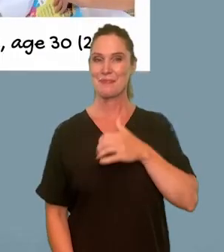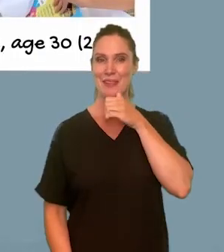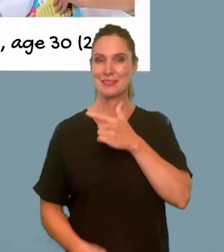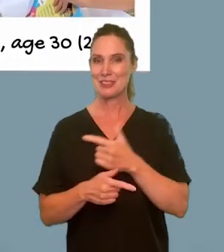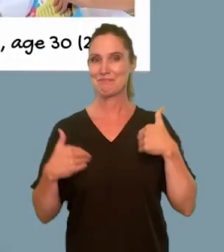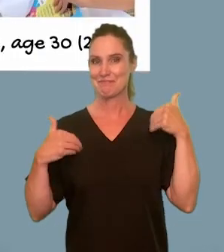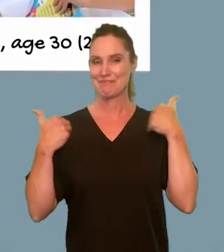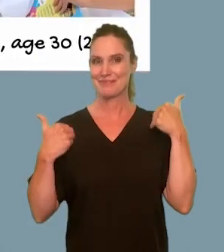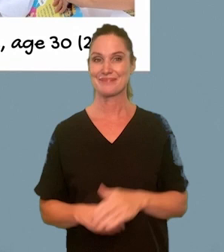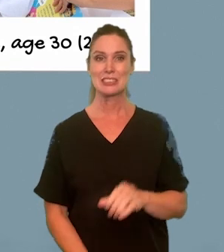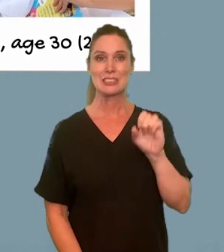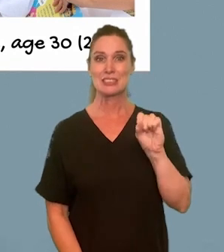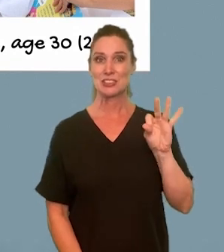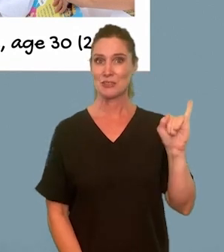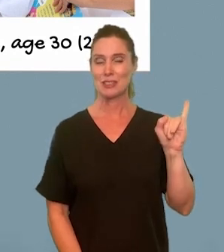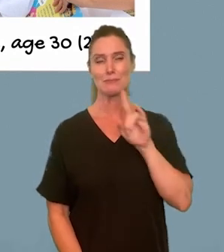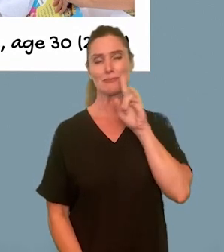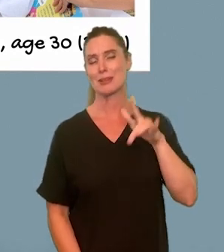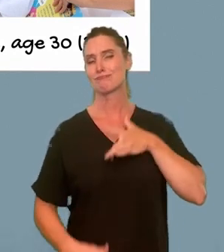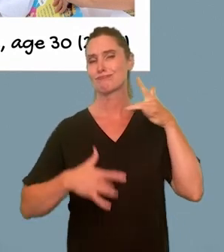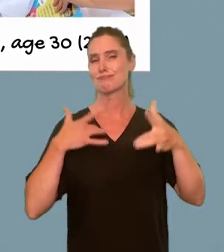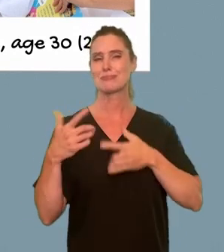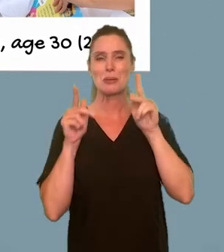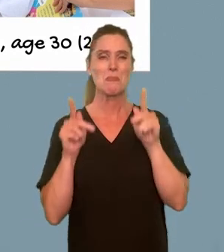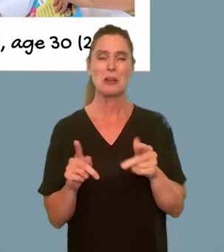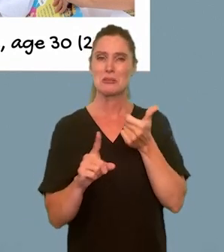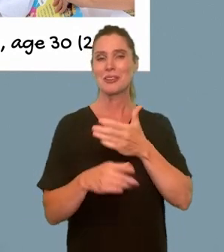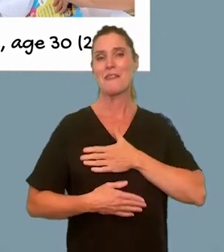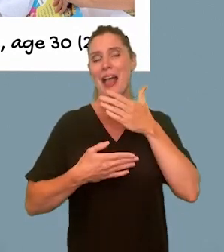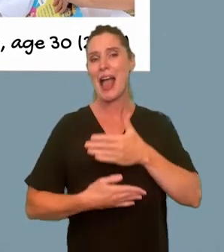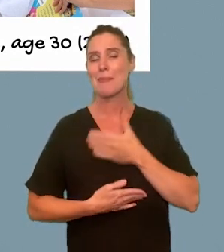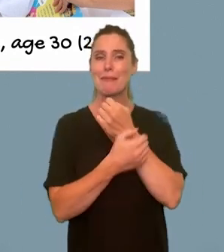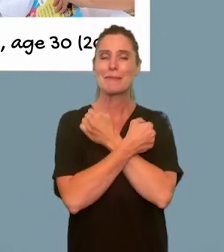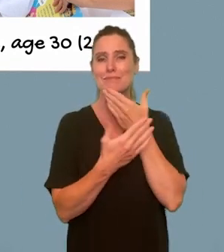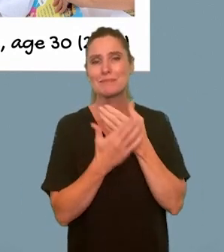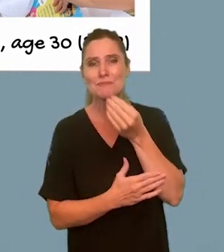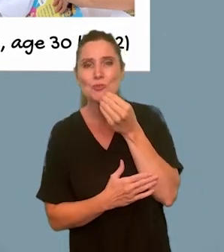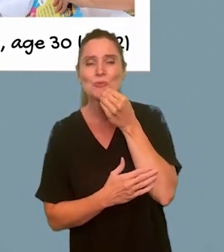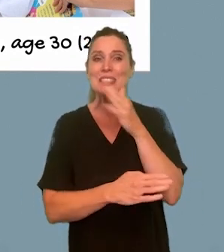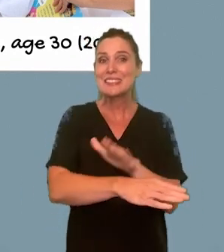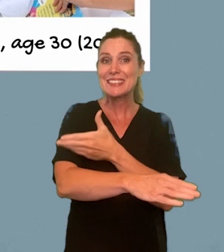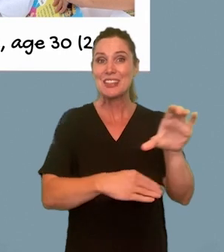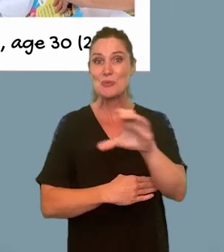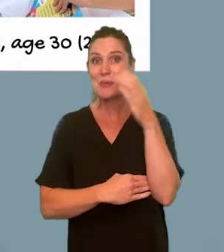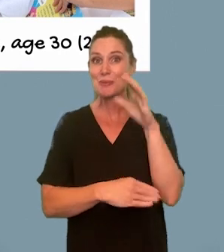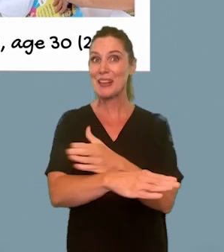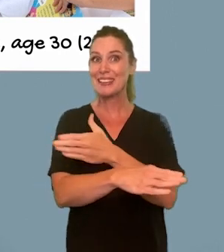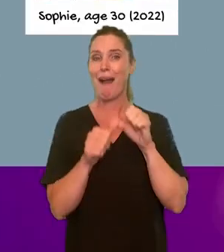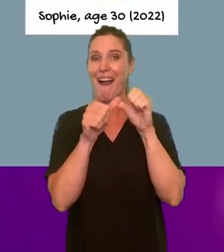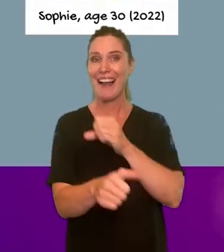Sophie is a genuine ray of sunshine who finds her joy in good food and singing Christmas songs all year round.